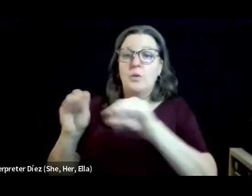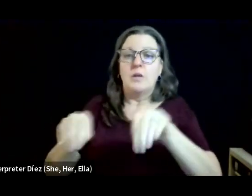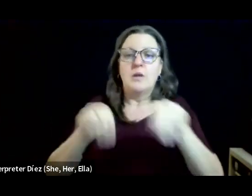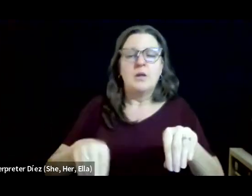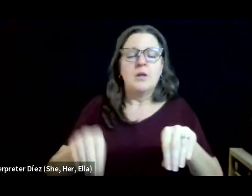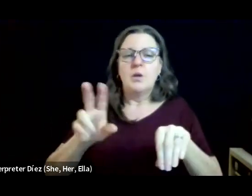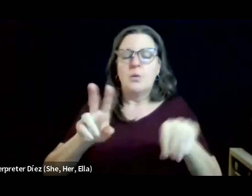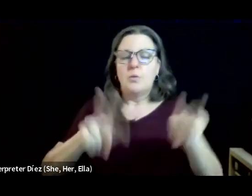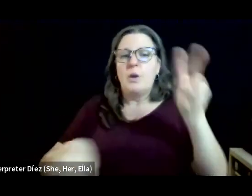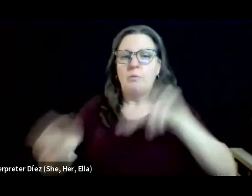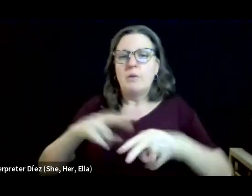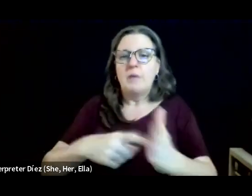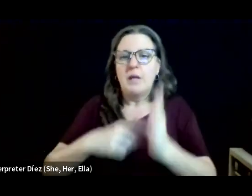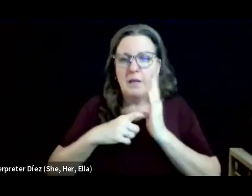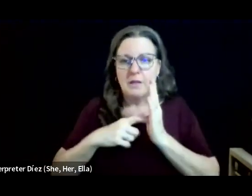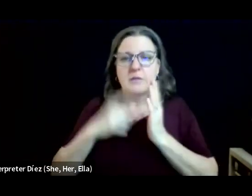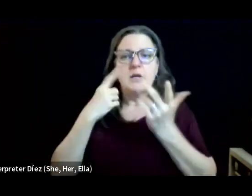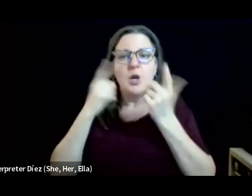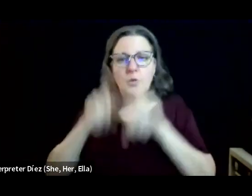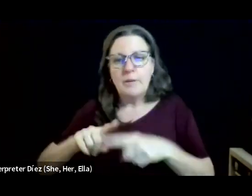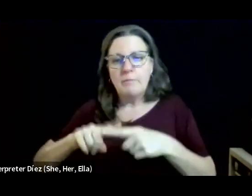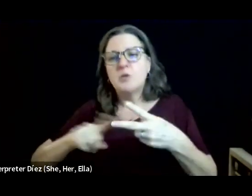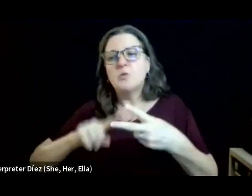an Agreement or insurance documents.